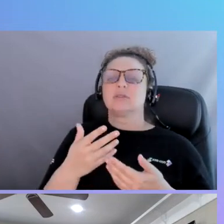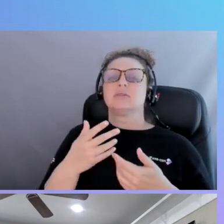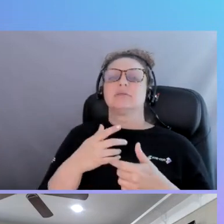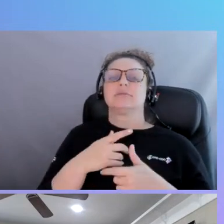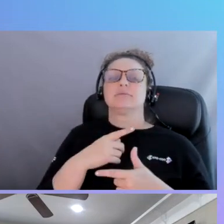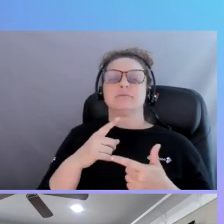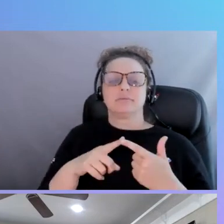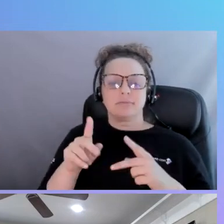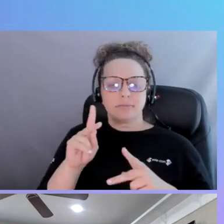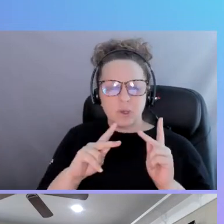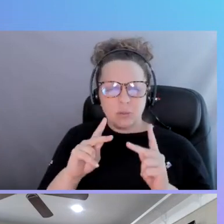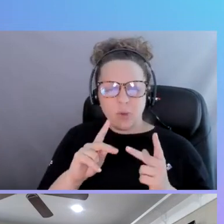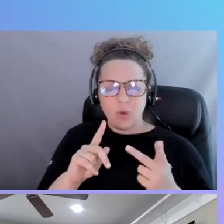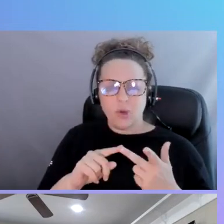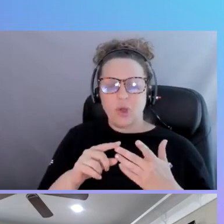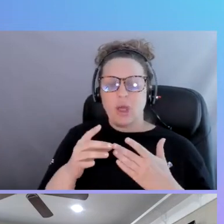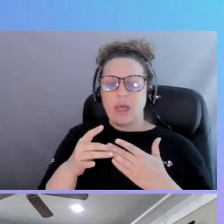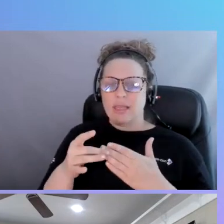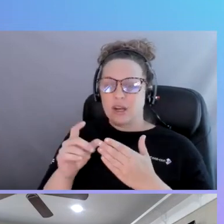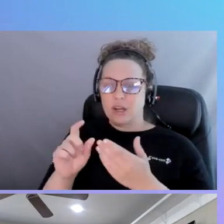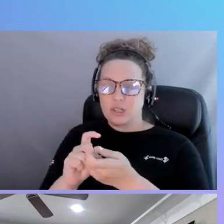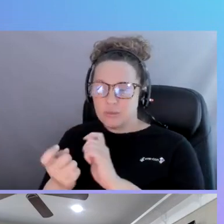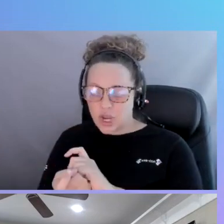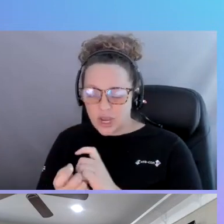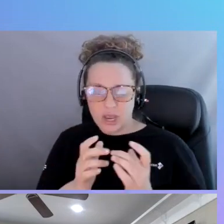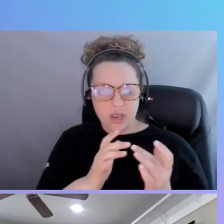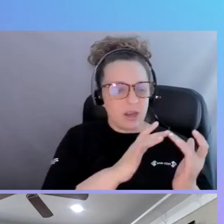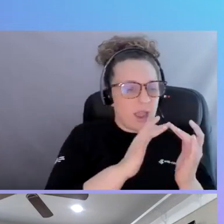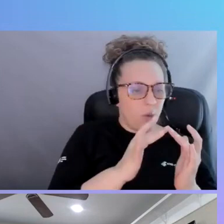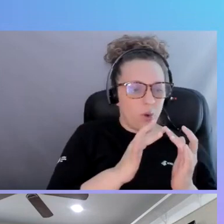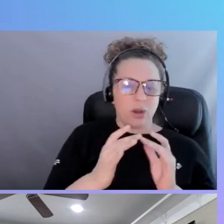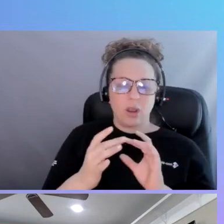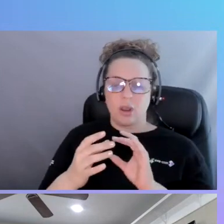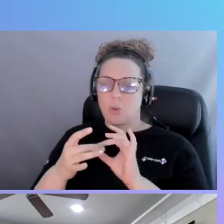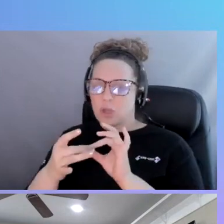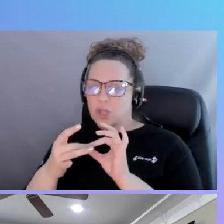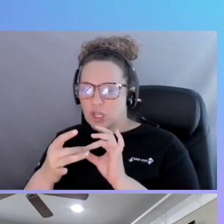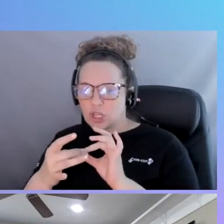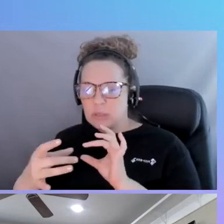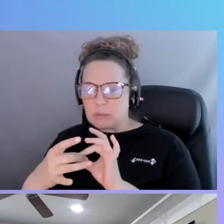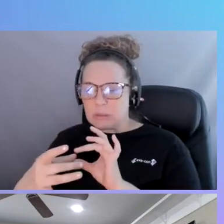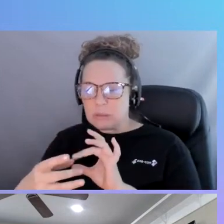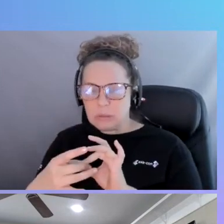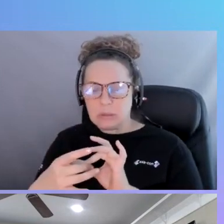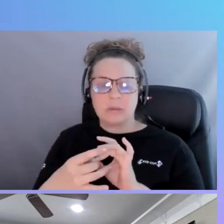networking, relationships, building, organization, uh, you